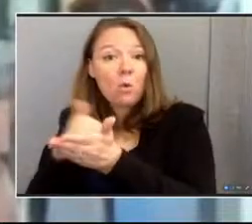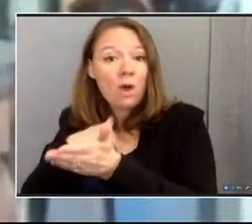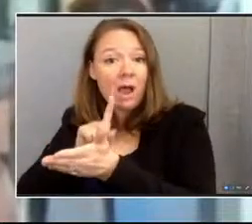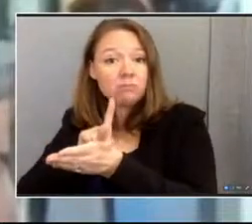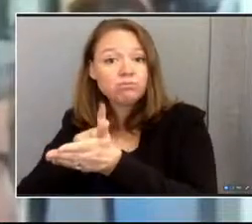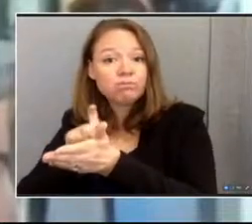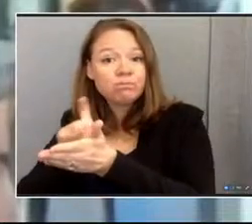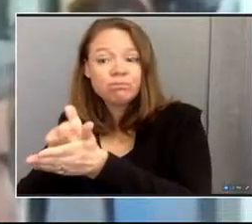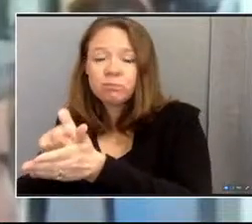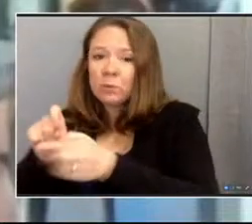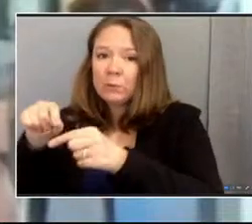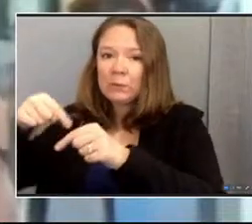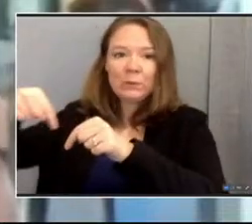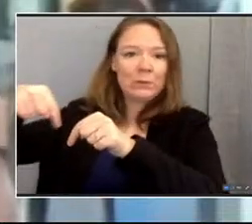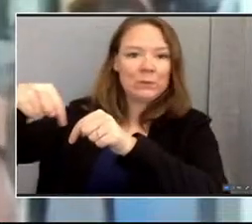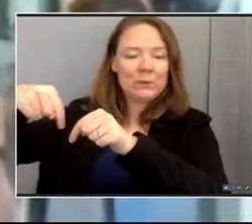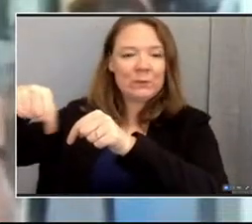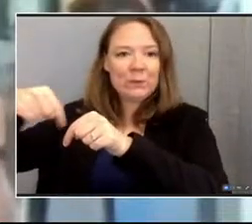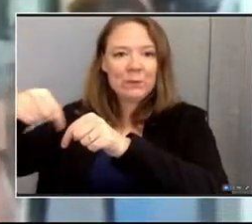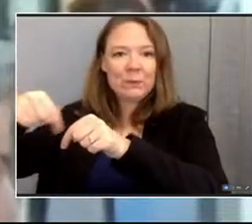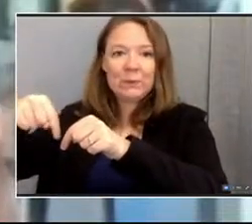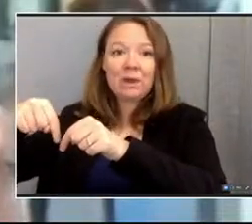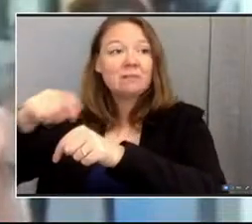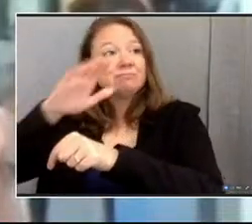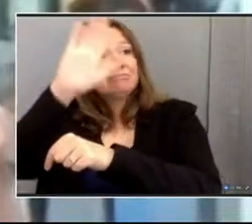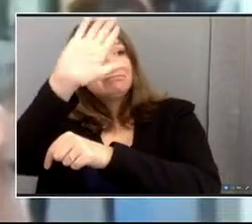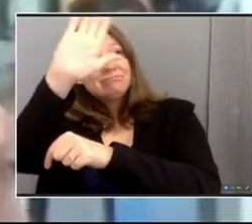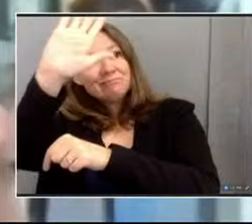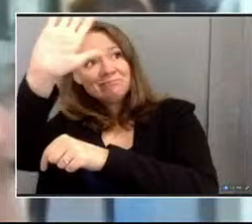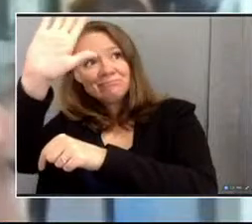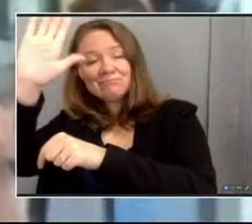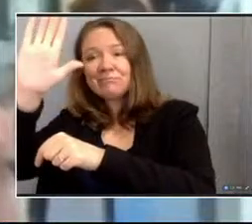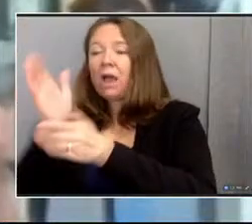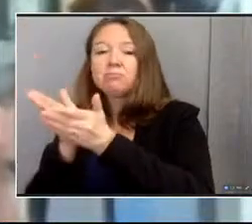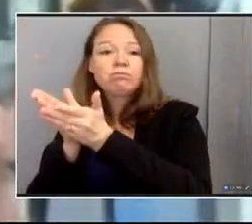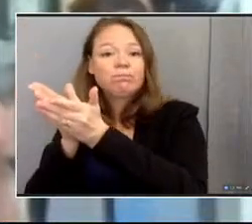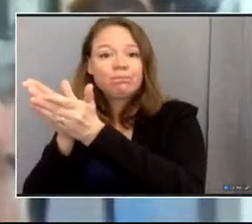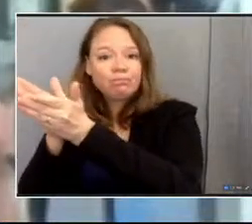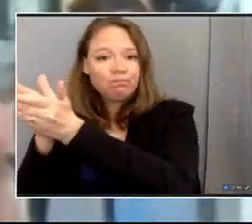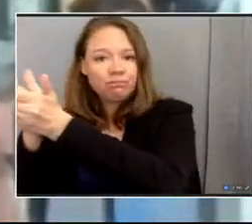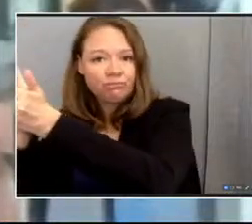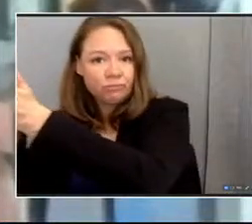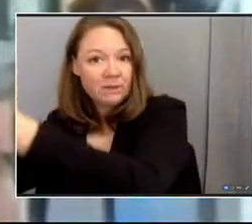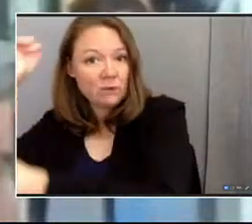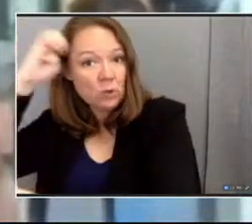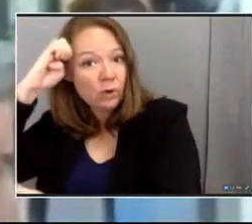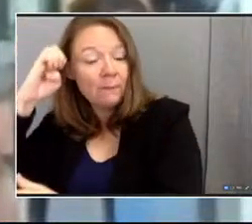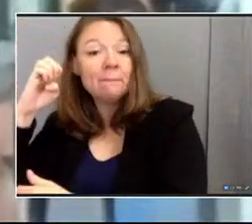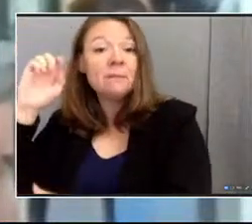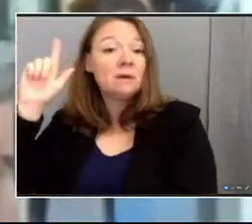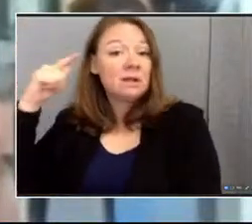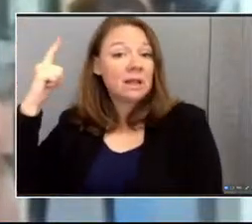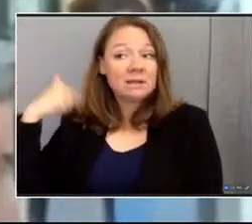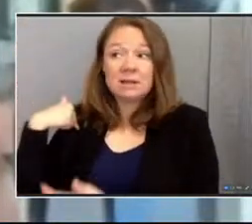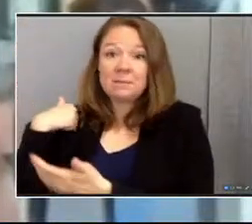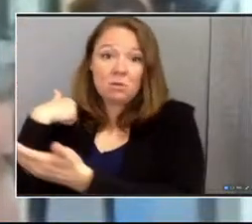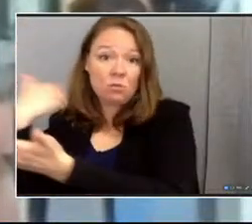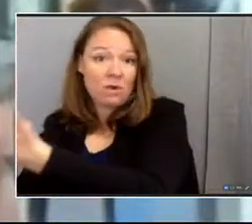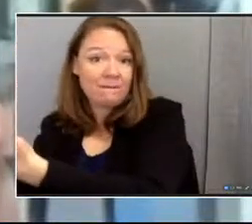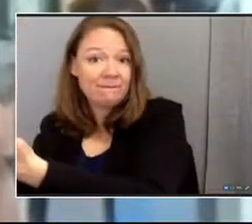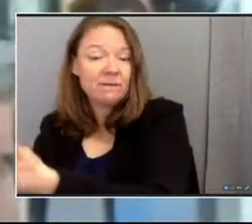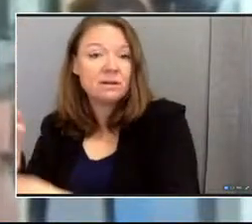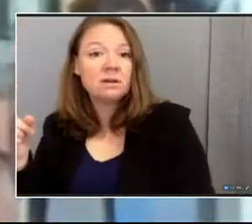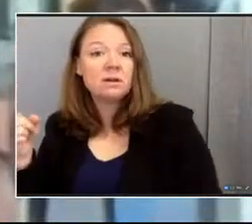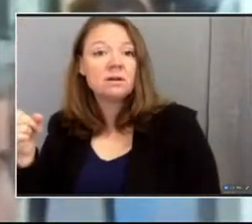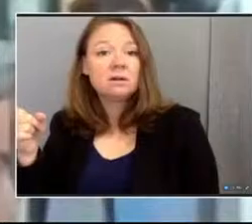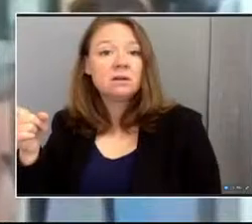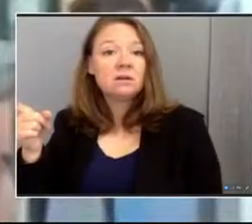sail for Europe and I land over there in London with the great help of guidance by Mr. And Mrs.